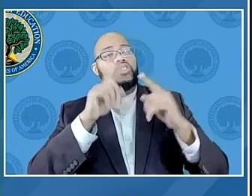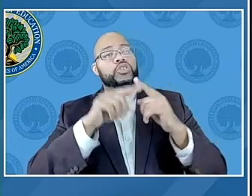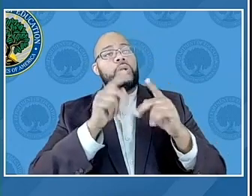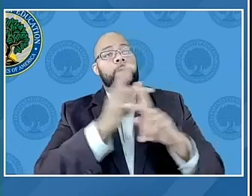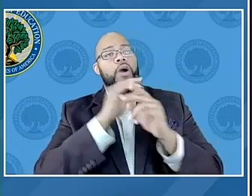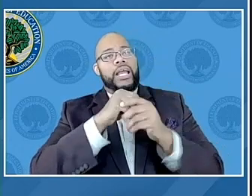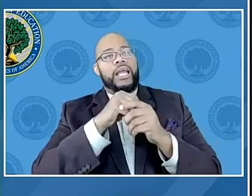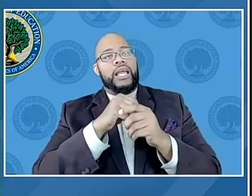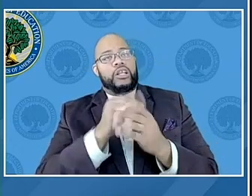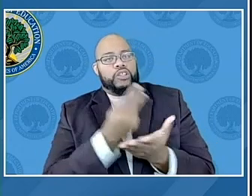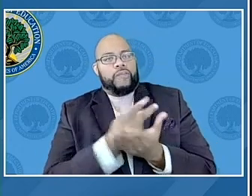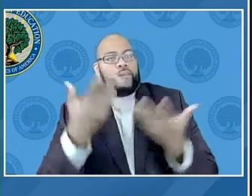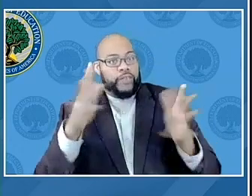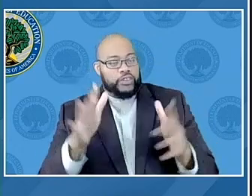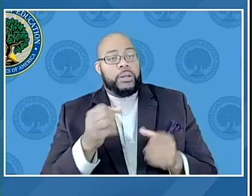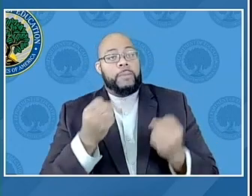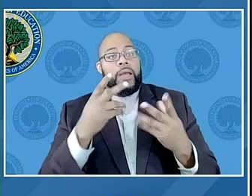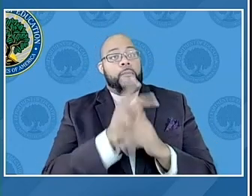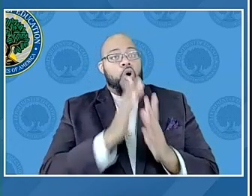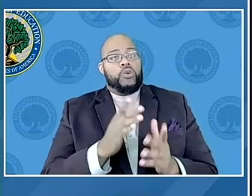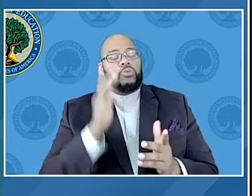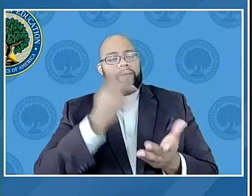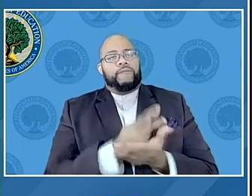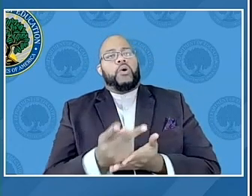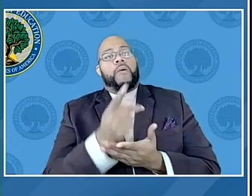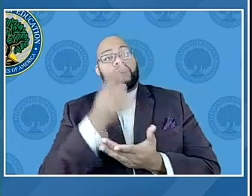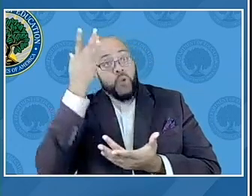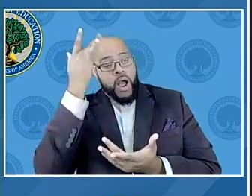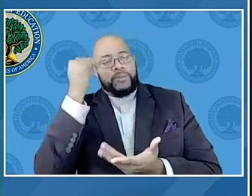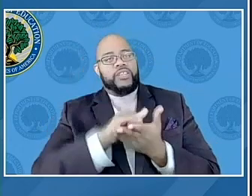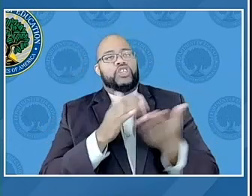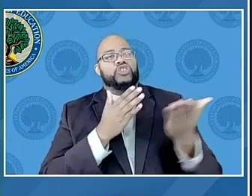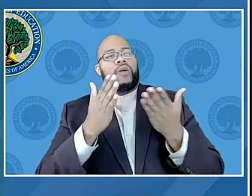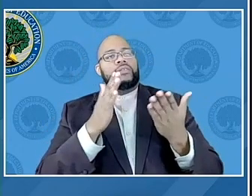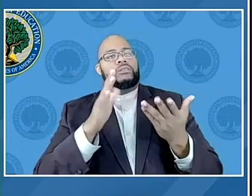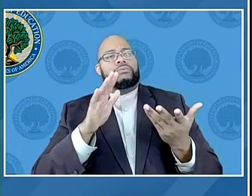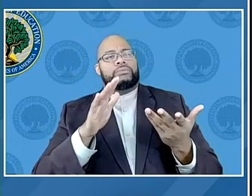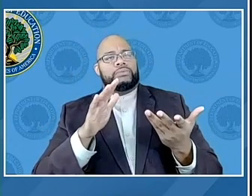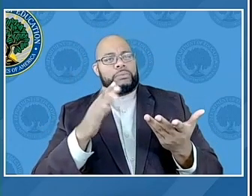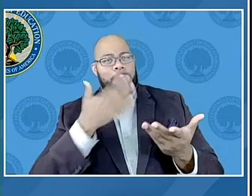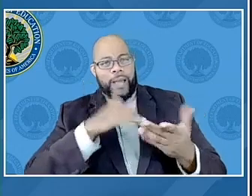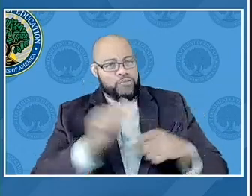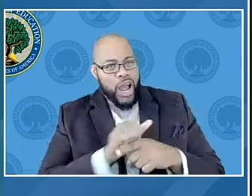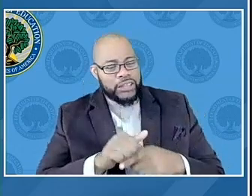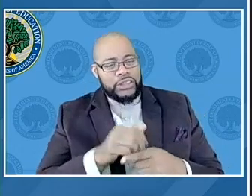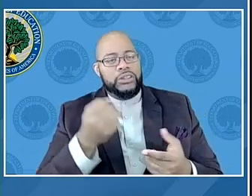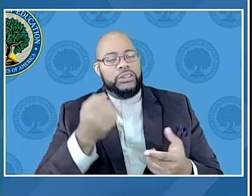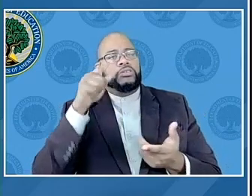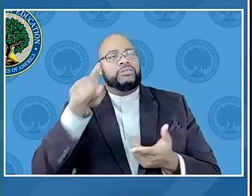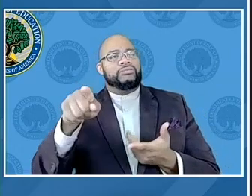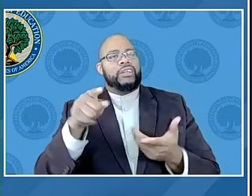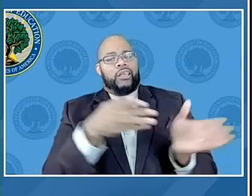Many borrowers likely defaulted because of the servicing misconduct, because they were steered to forbearances that